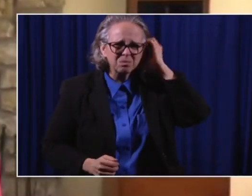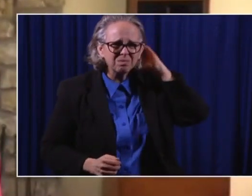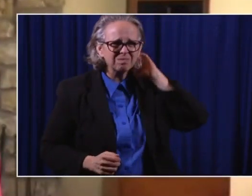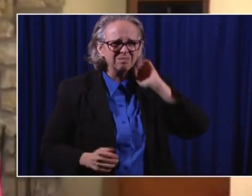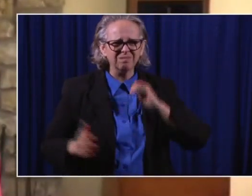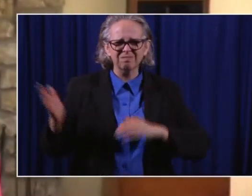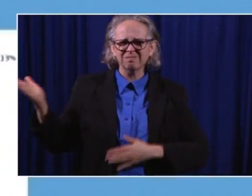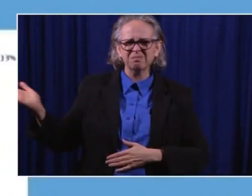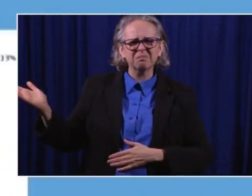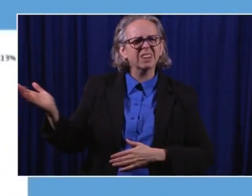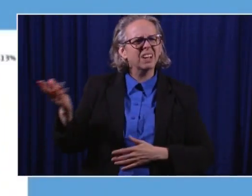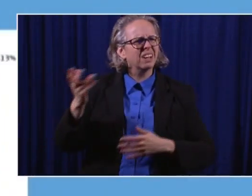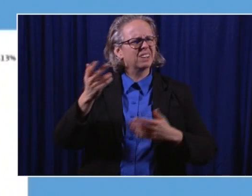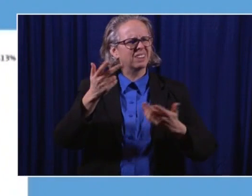THIS IS SOMETHING WE HAVE SOME BEFORE.